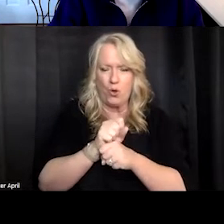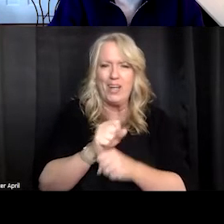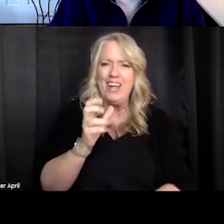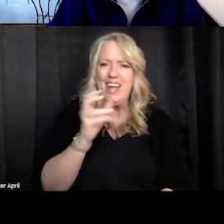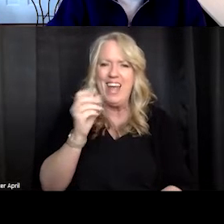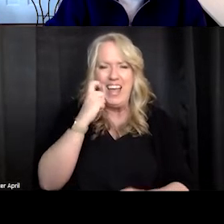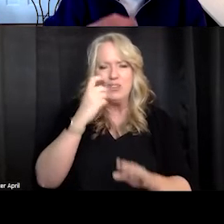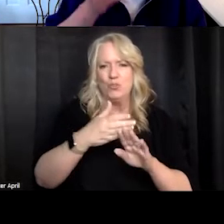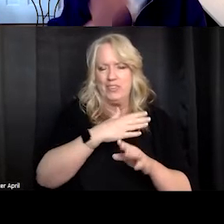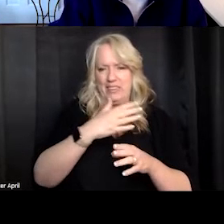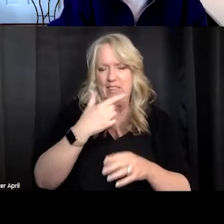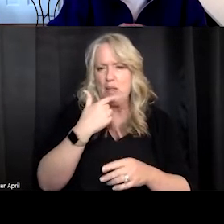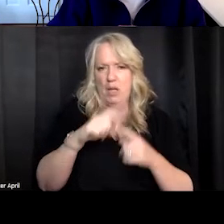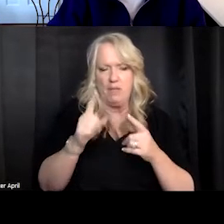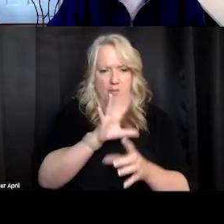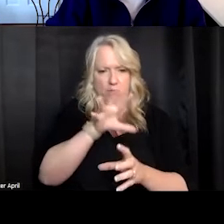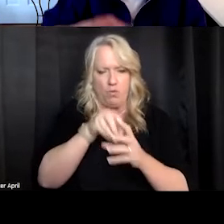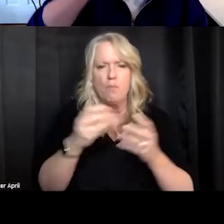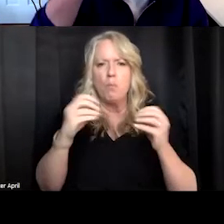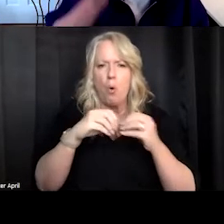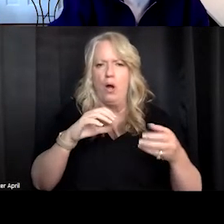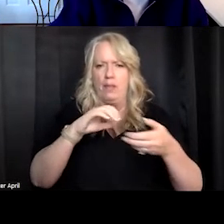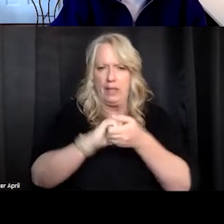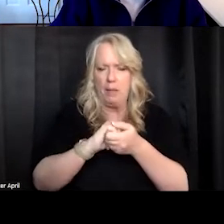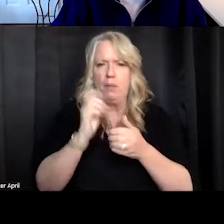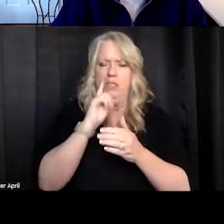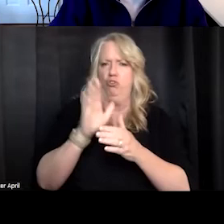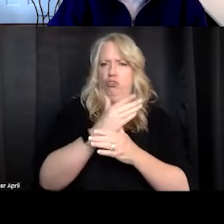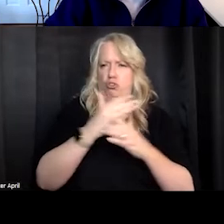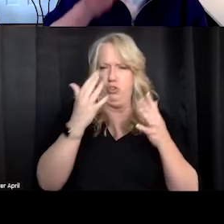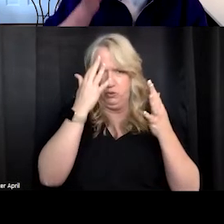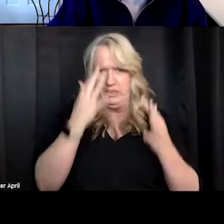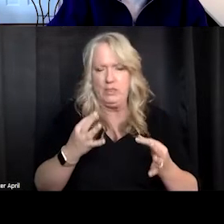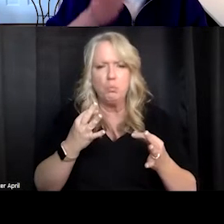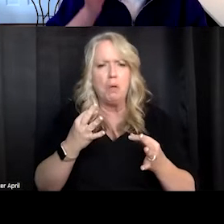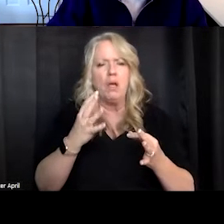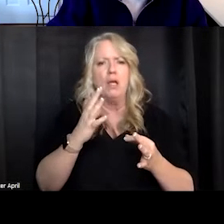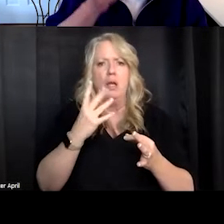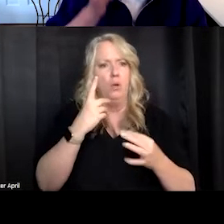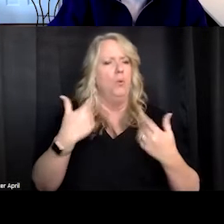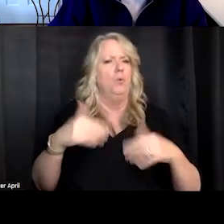THAT THAT BECOMES THE, FOCUS OF THE WORK. AND AS WAS STATED, IT INVOLVES MORE THAN COLLABORATION.